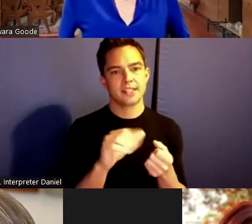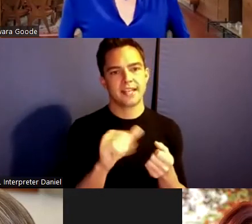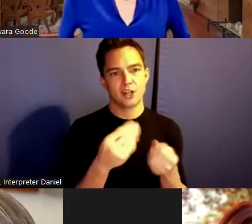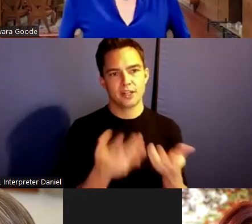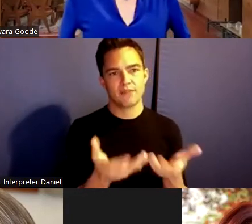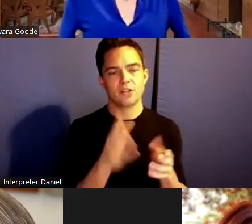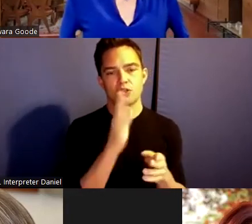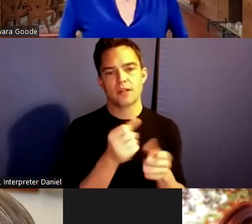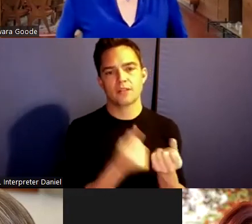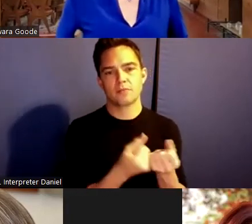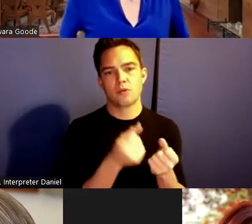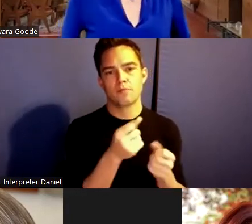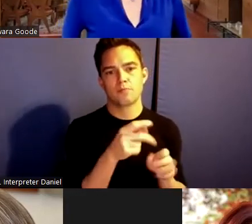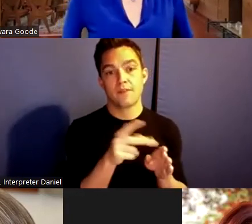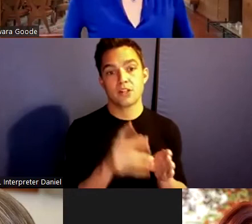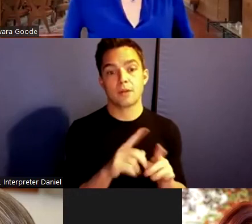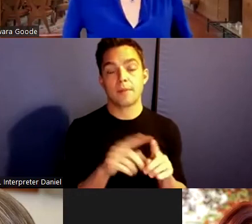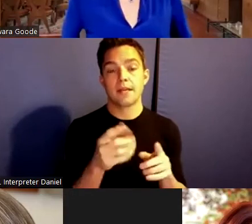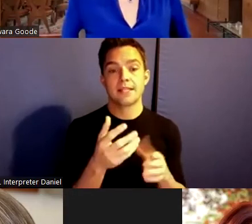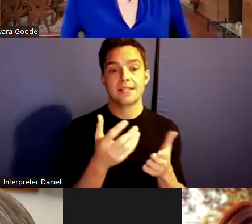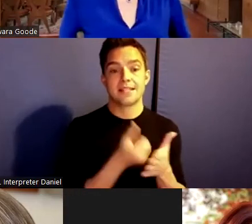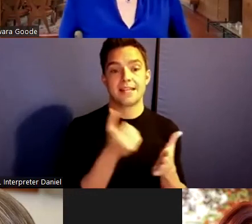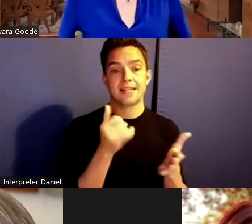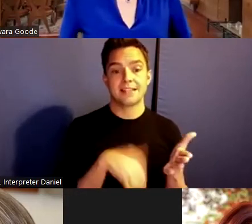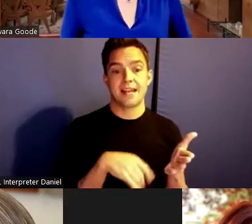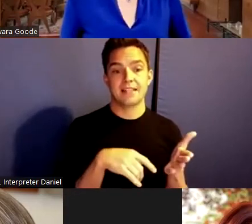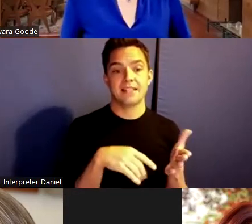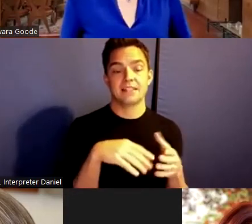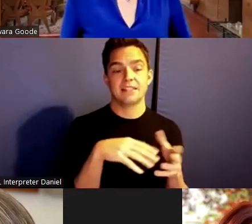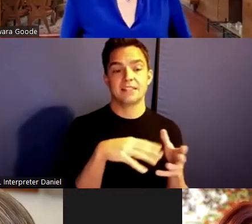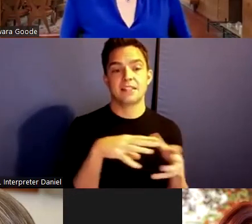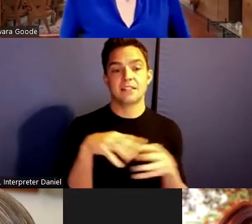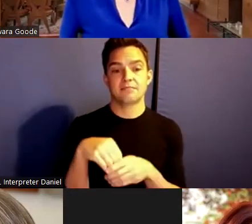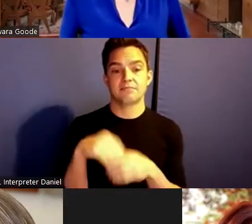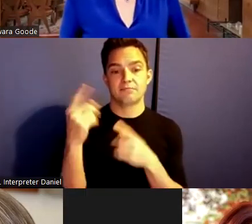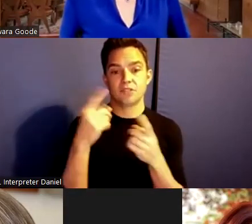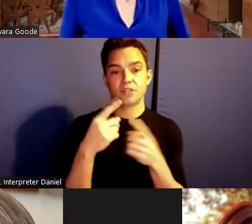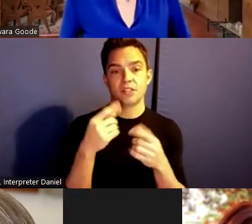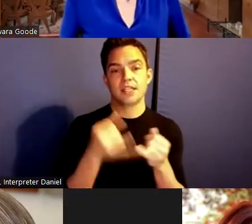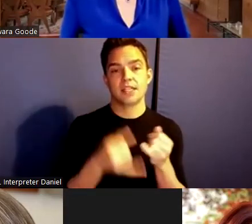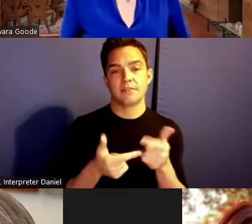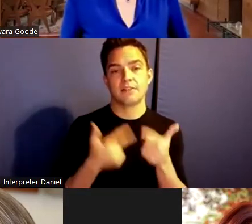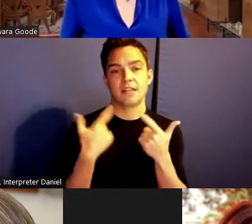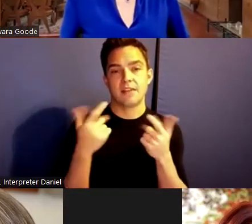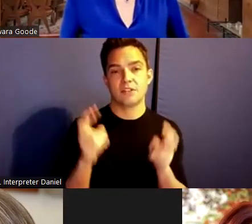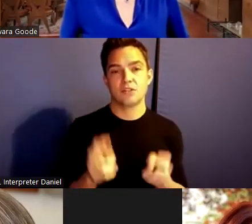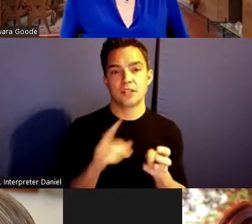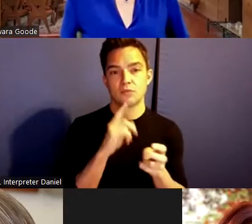professionals. But taking that into, into consideration towards around the end of life issues is really more important because